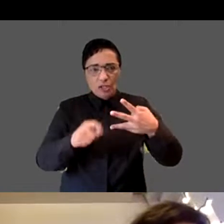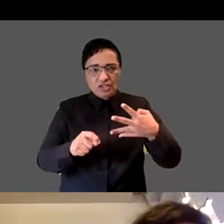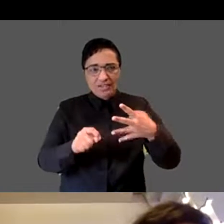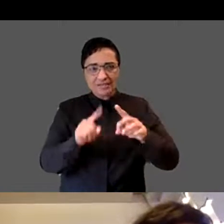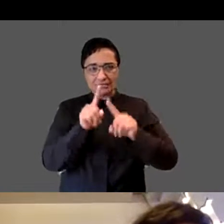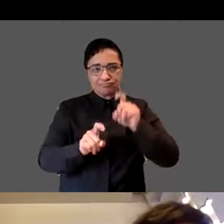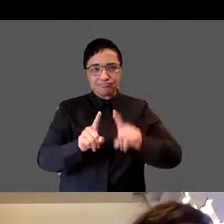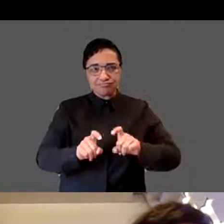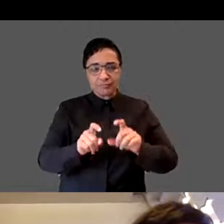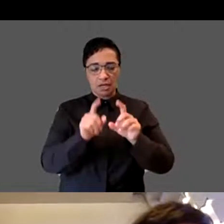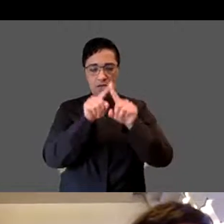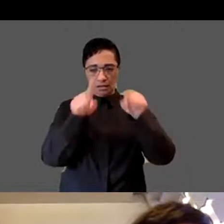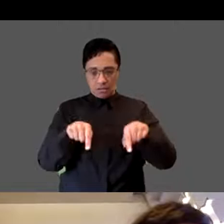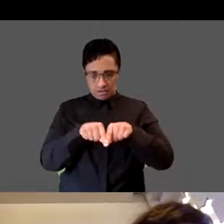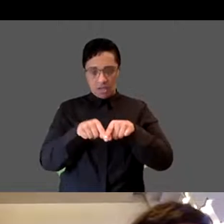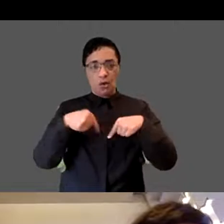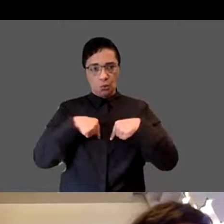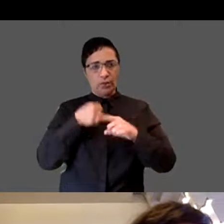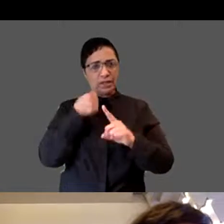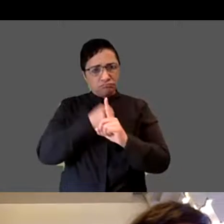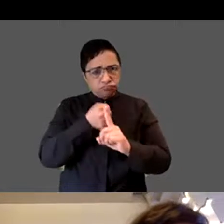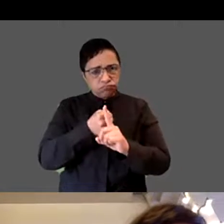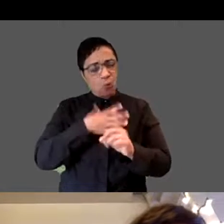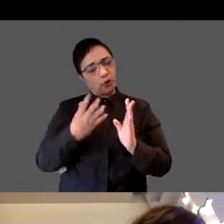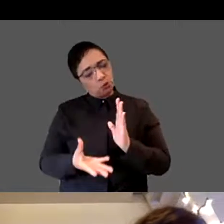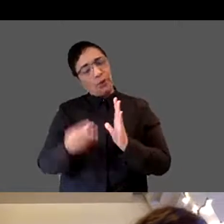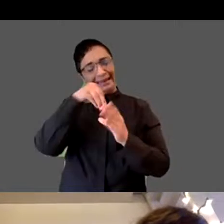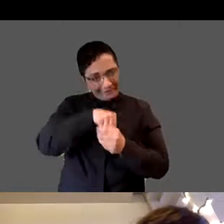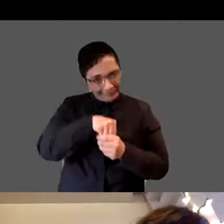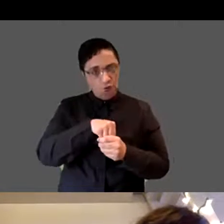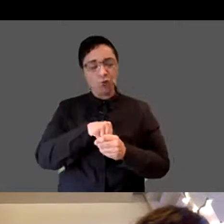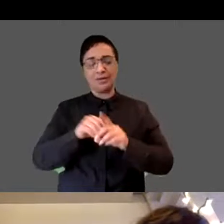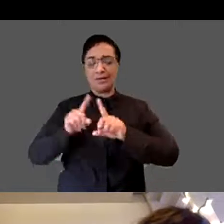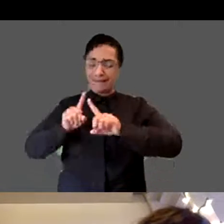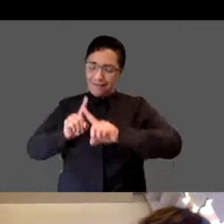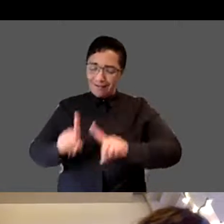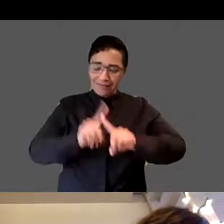set of questions that identify the population in a variety of different data collections,